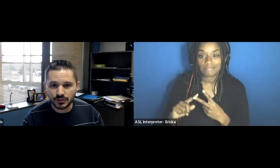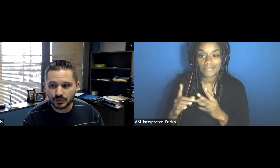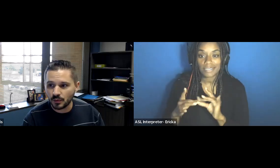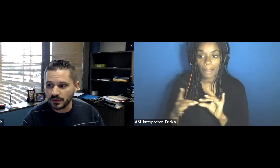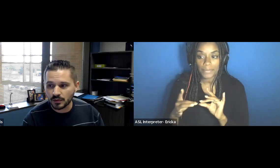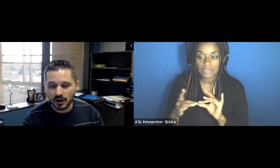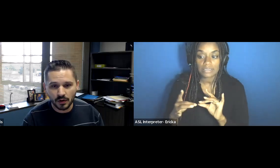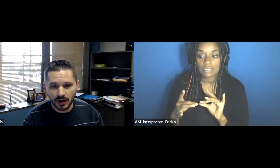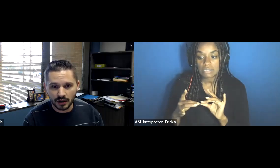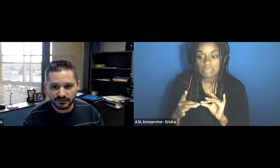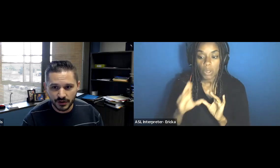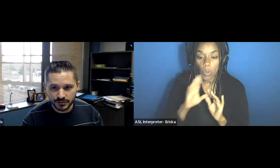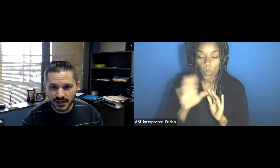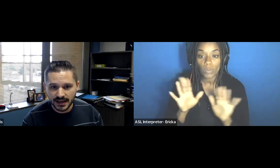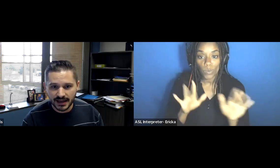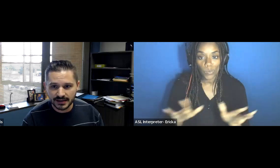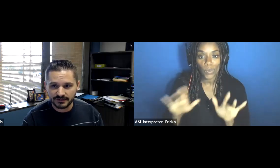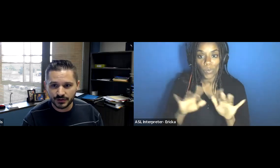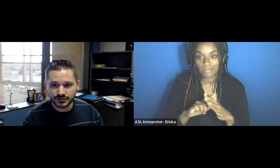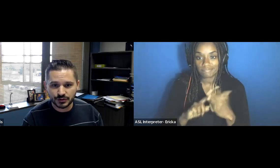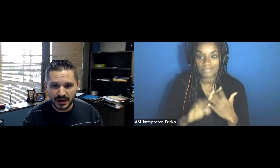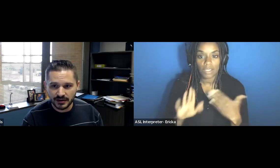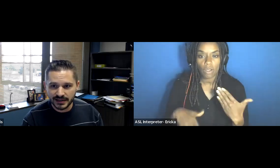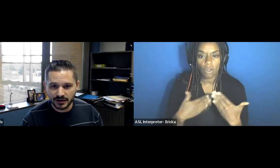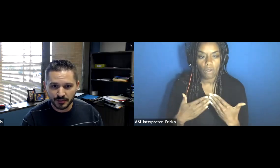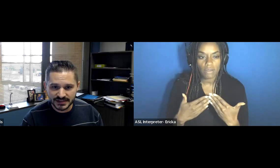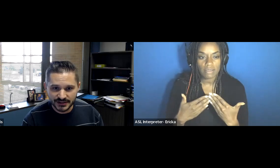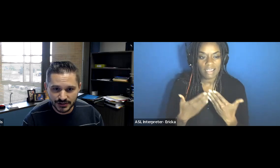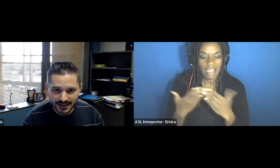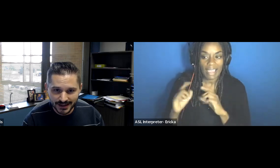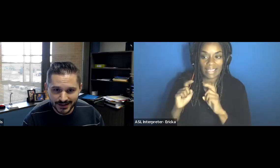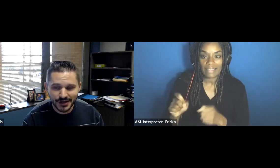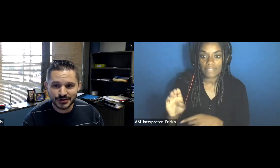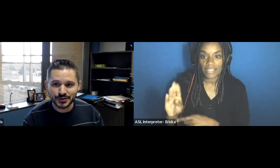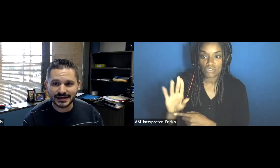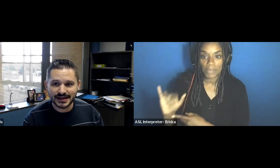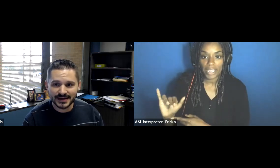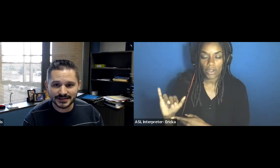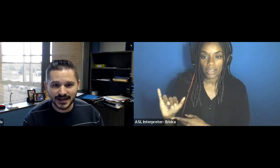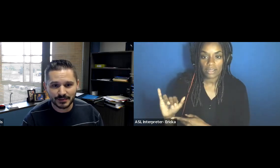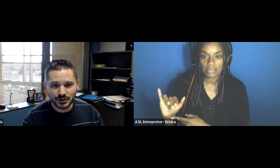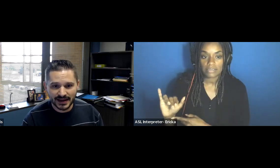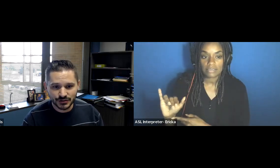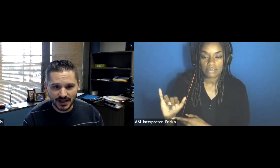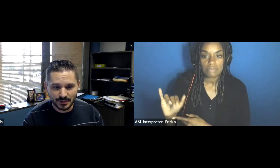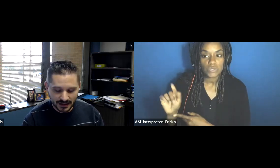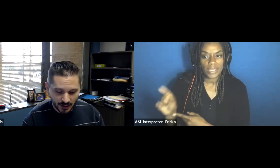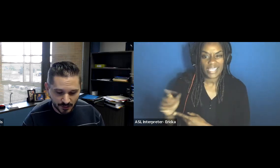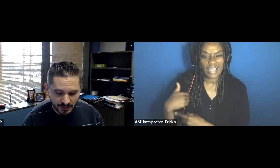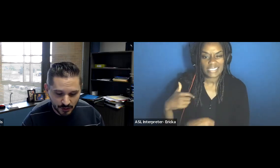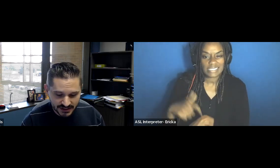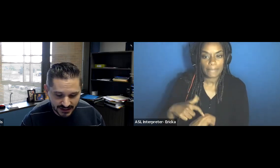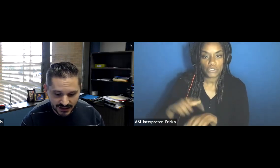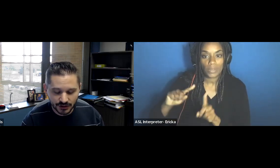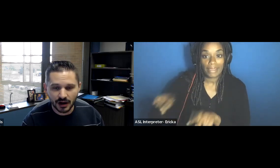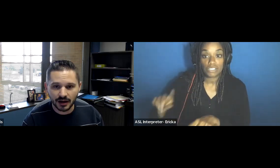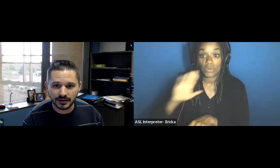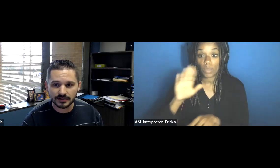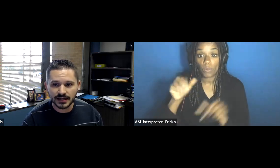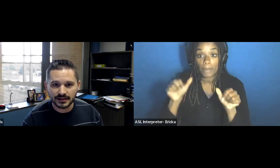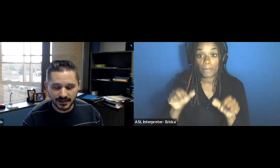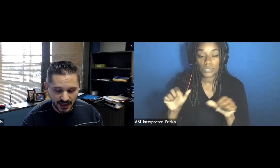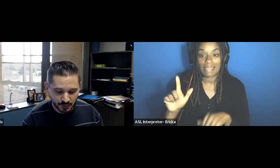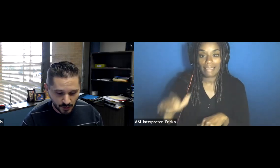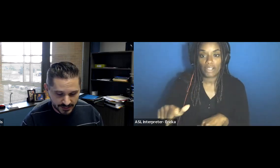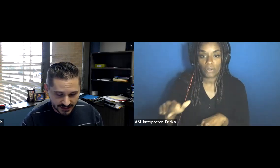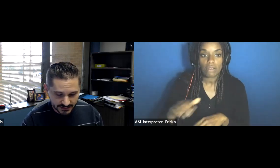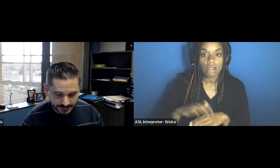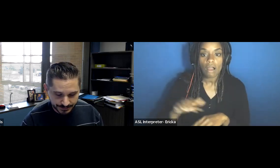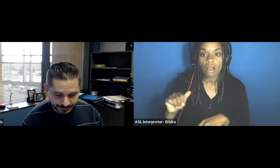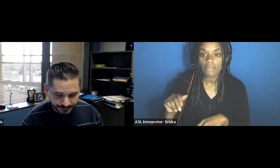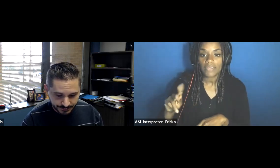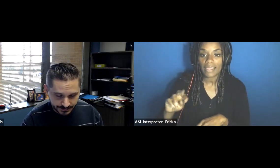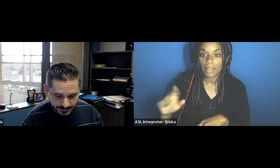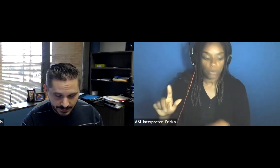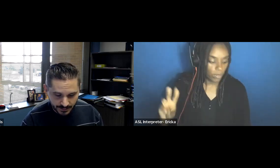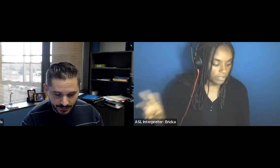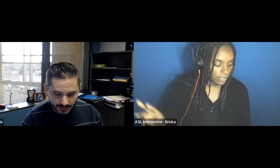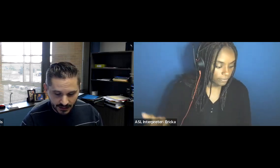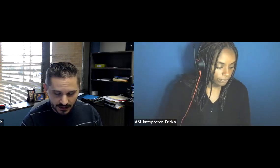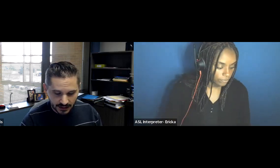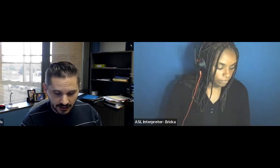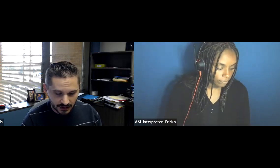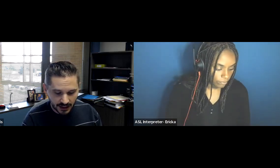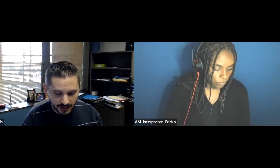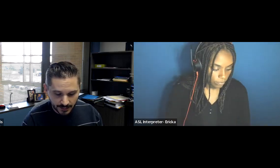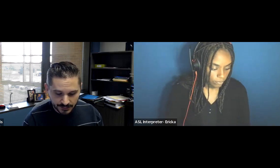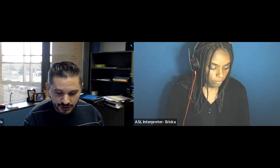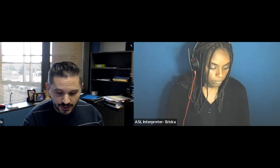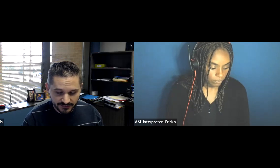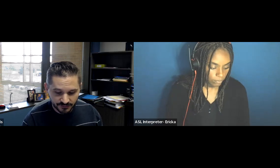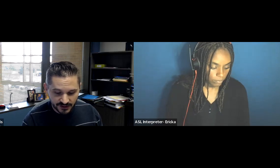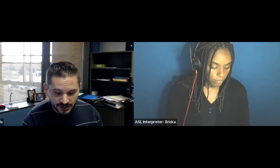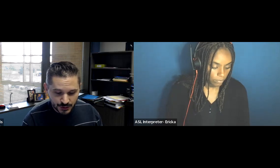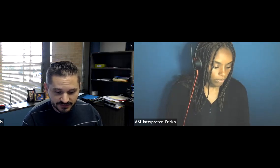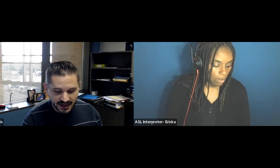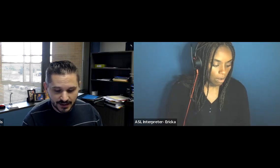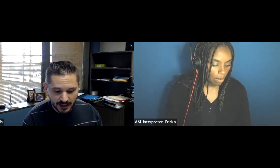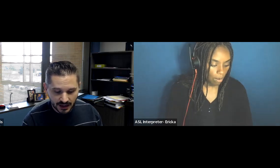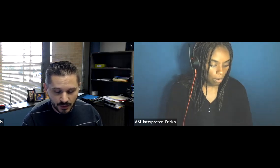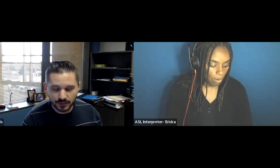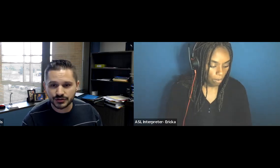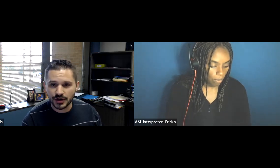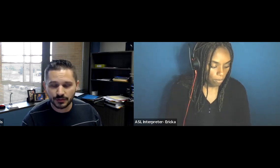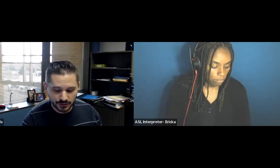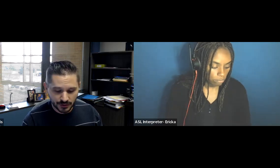So we encourage you to include all questions you have in the Q and A box, in the menu bar.